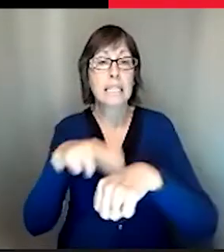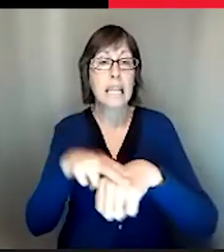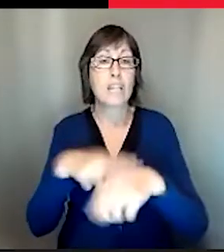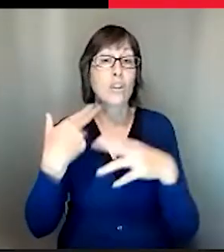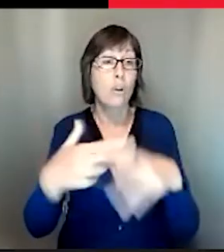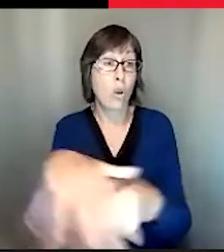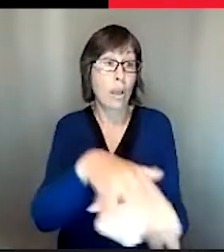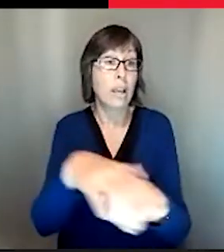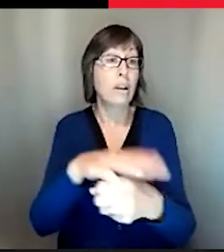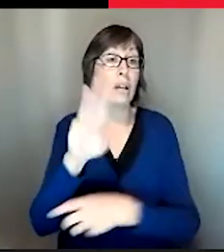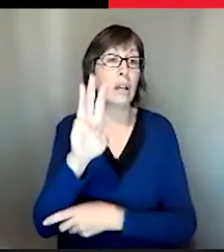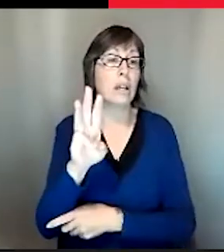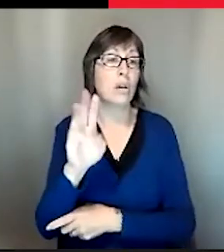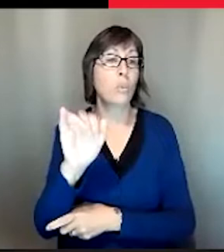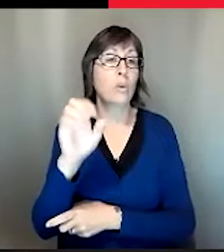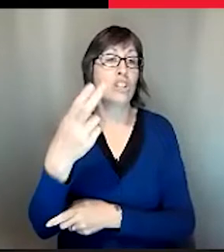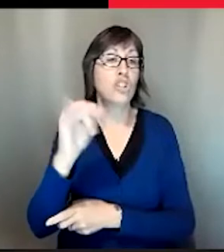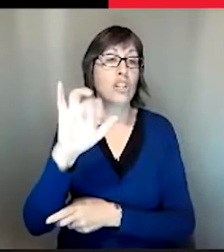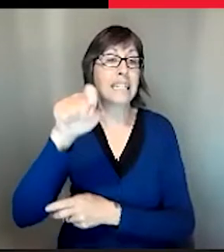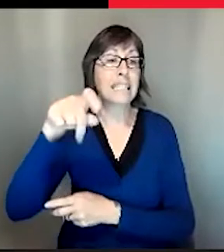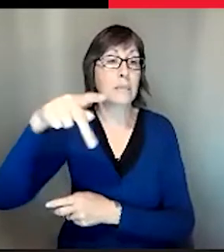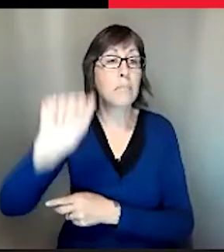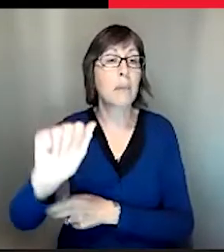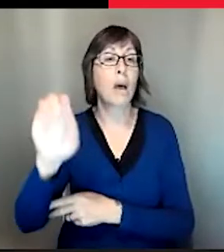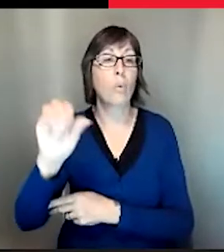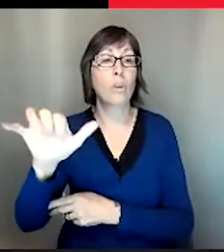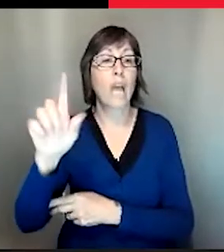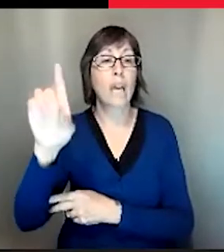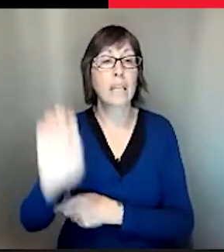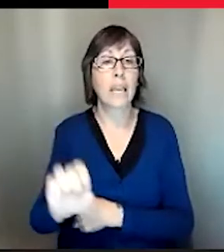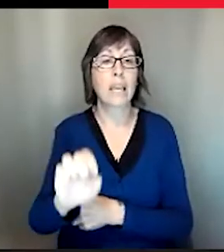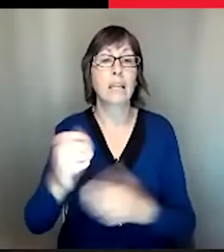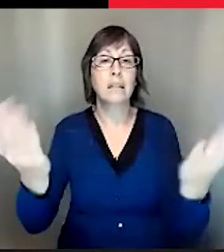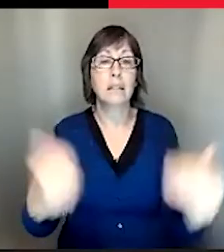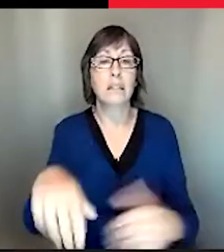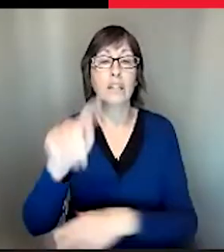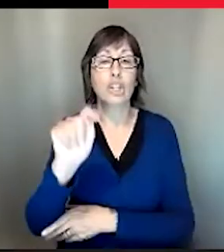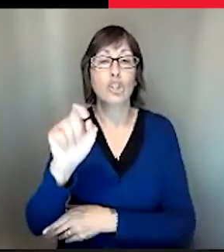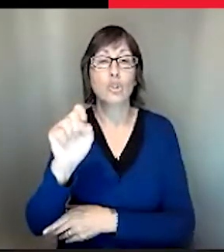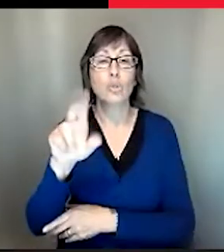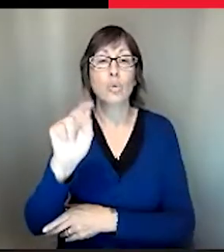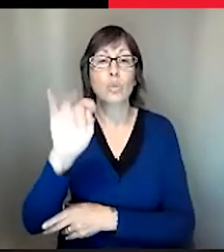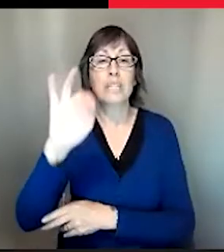Wîchîspa Oyade and the people of the Tsuut’ina nation call this area Guts'ists'i.